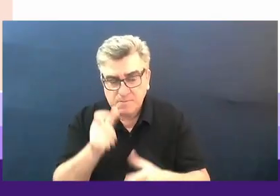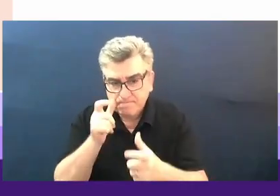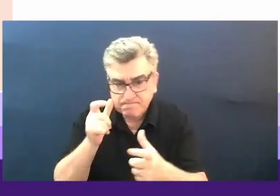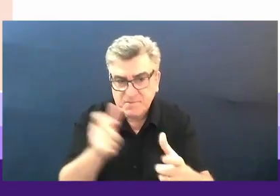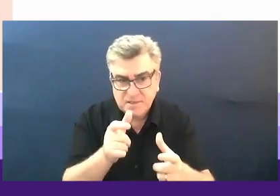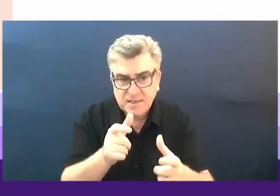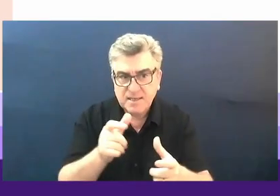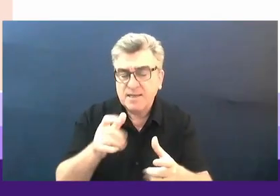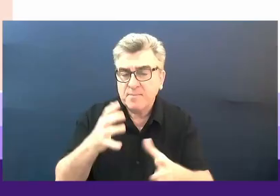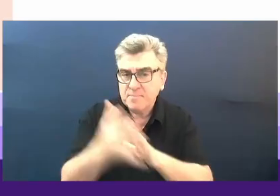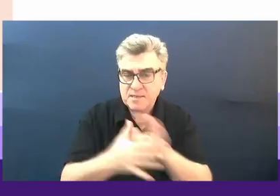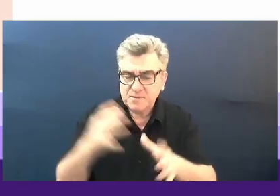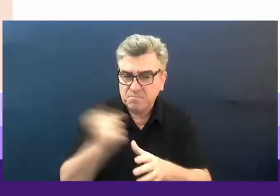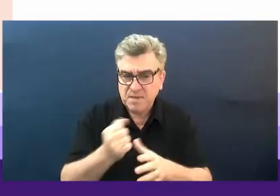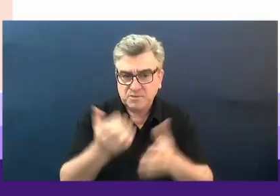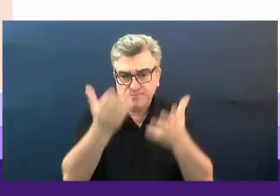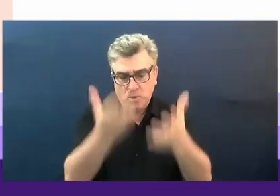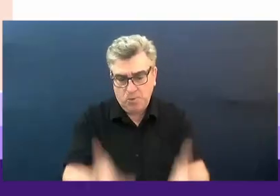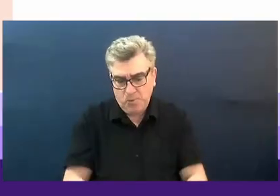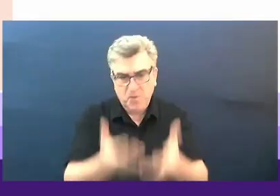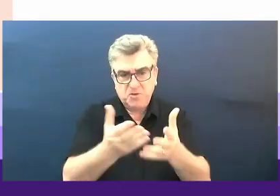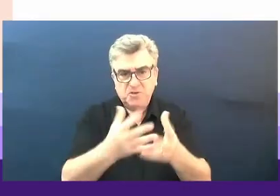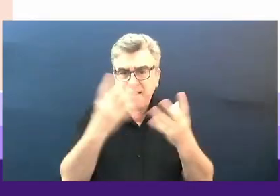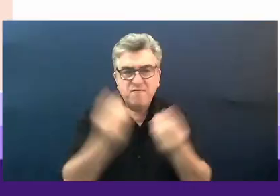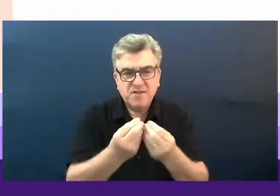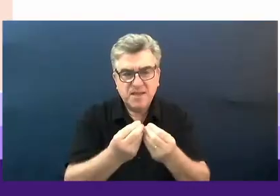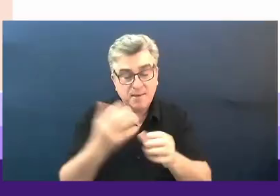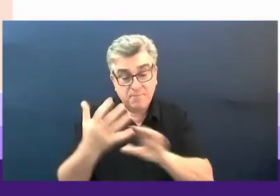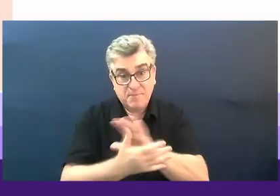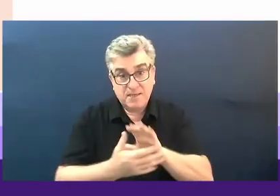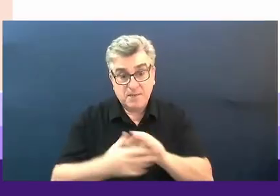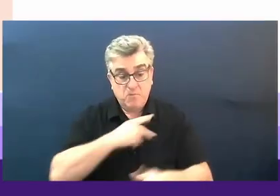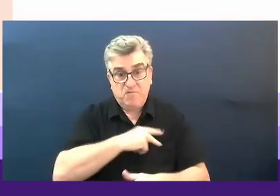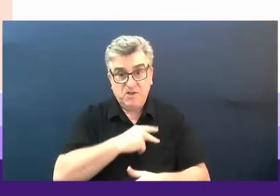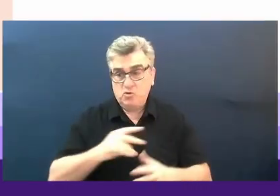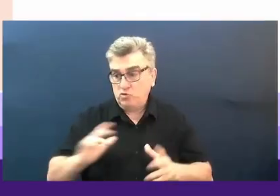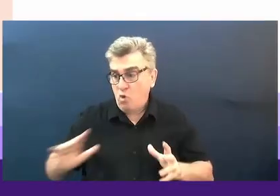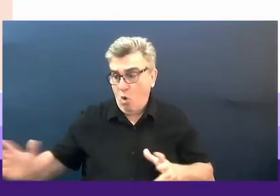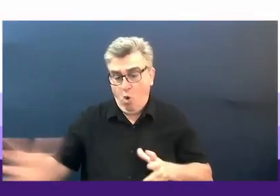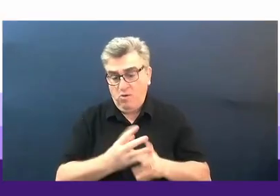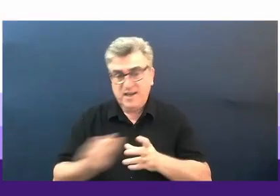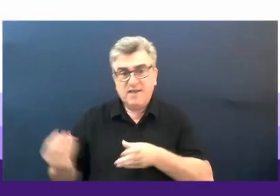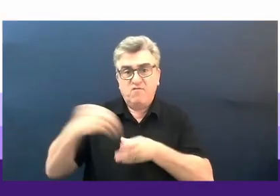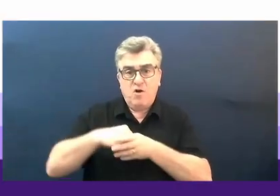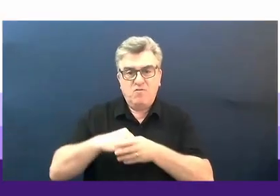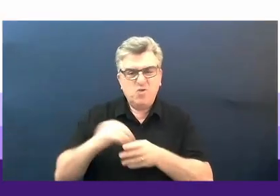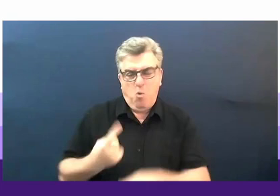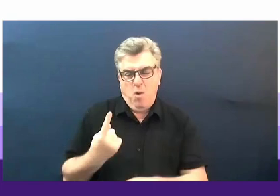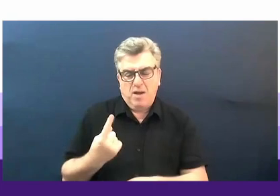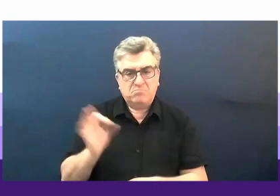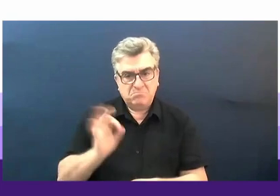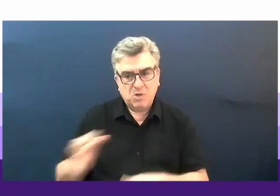but at the system level to improve health outcomes for people with disability.